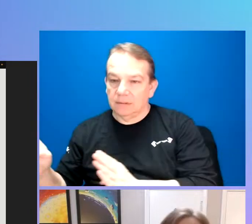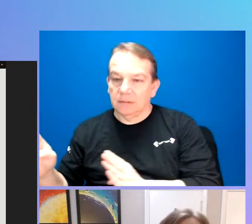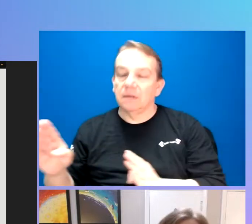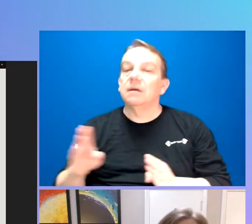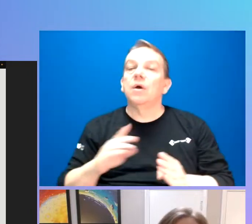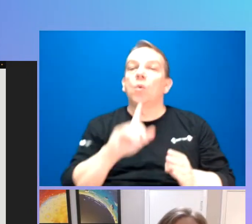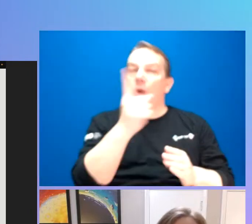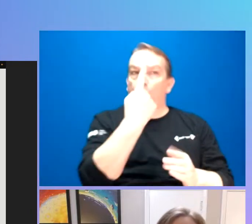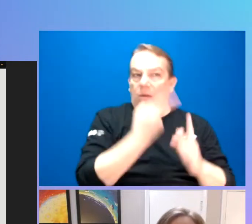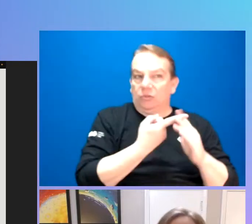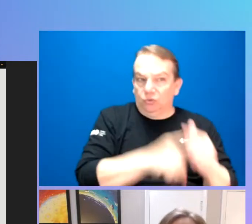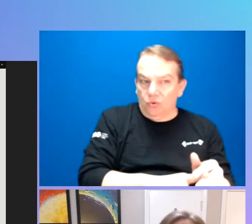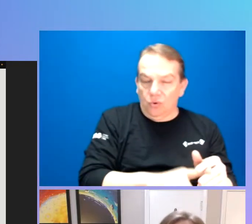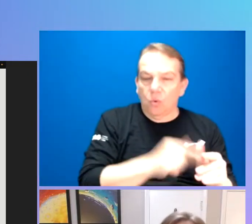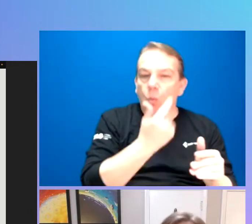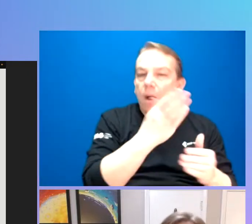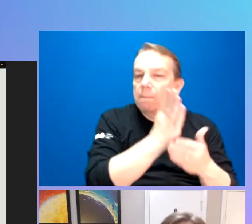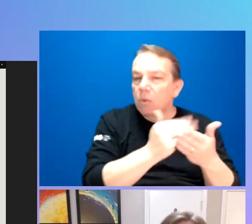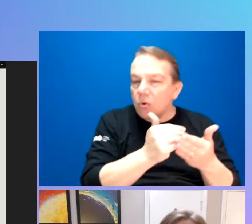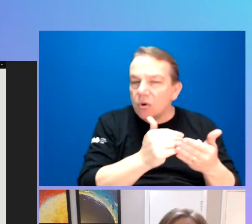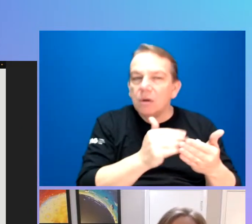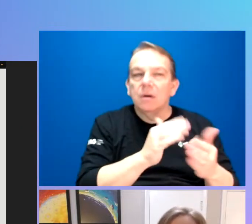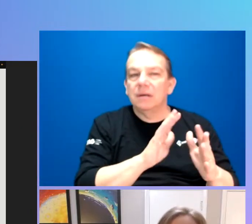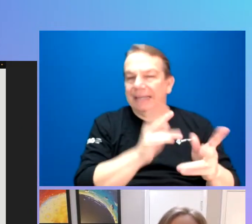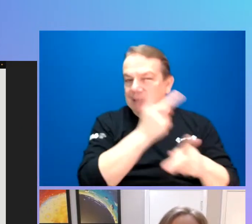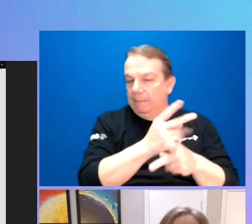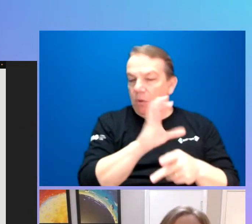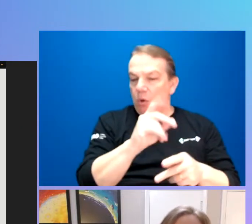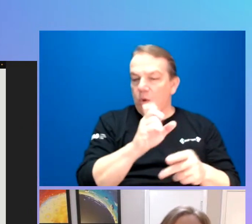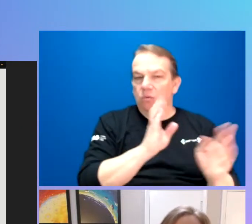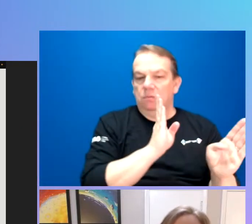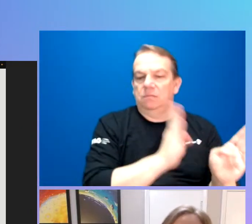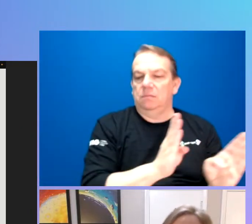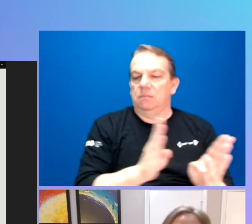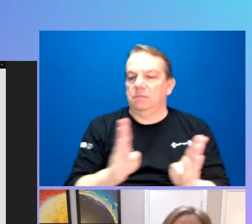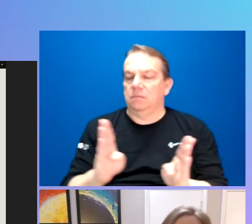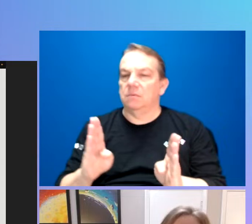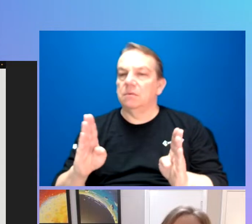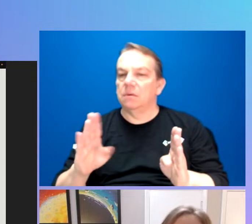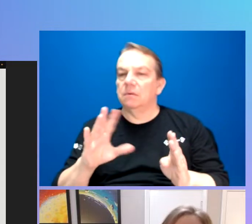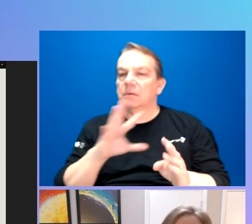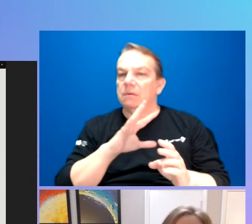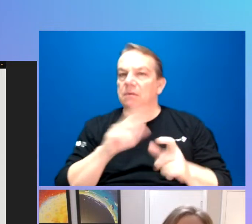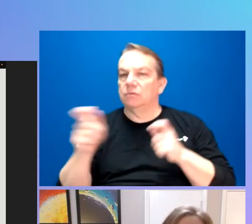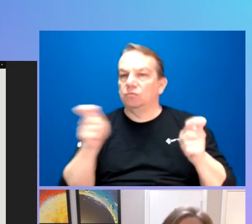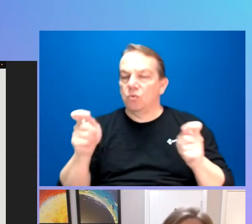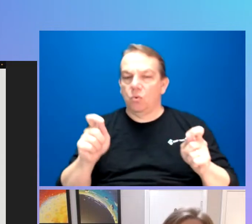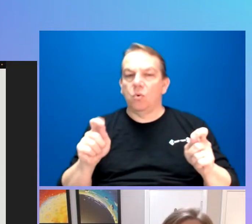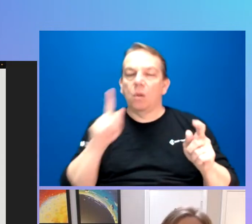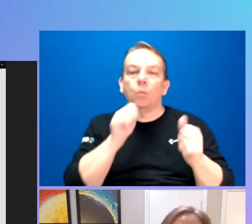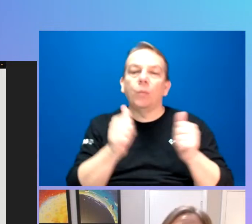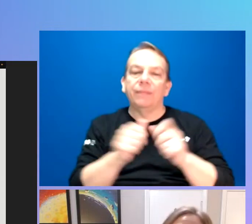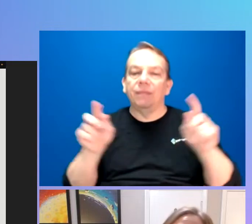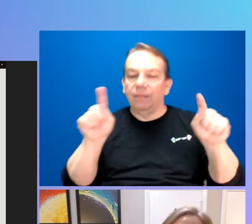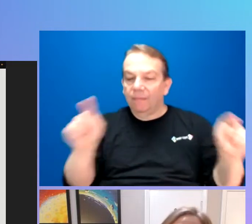begins and ends, and keeping all of the code for each element contained between its start and